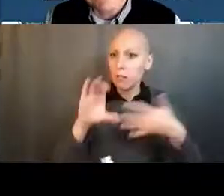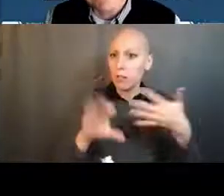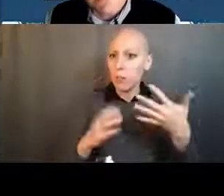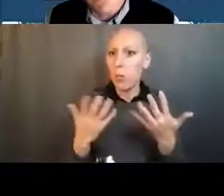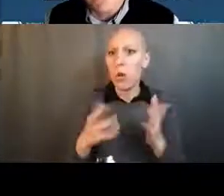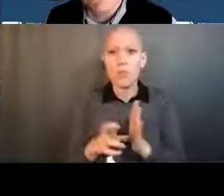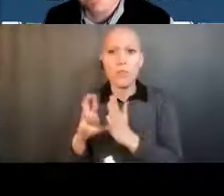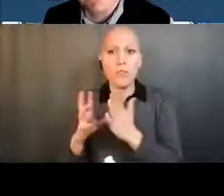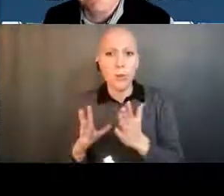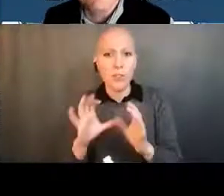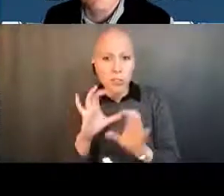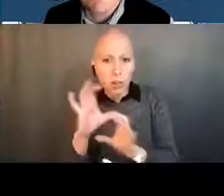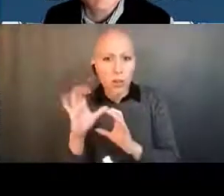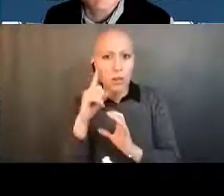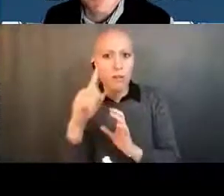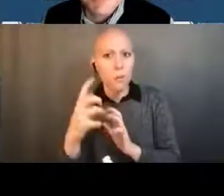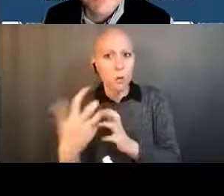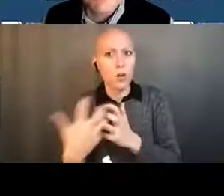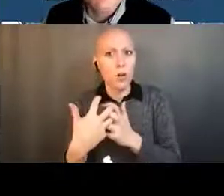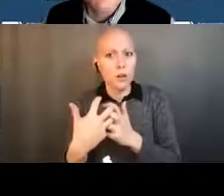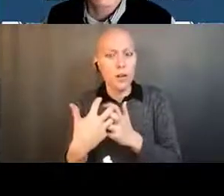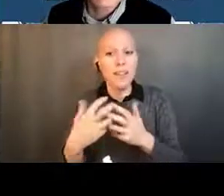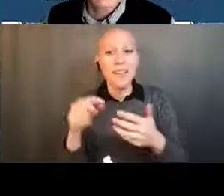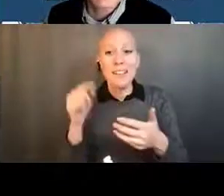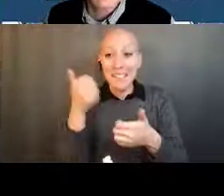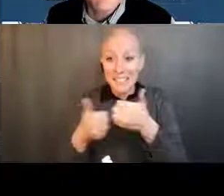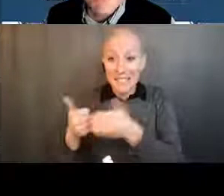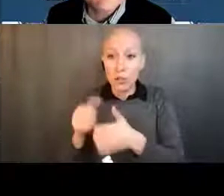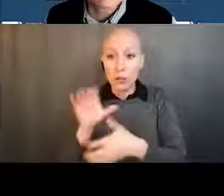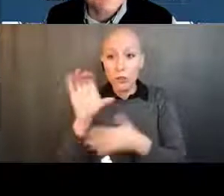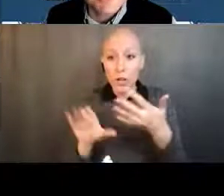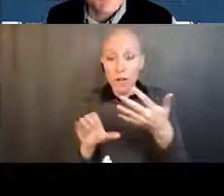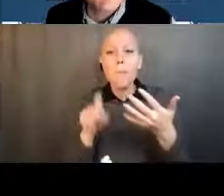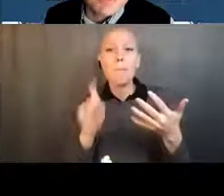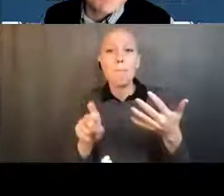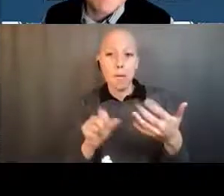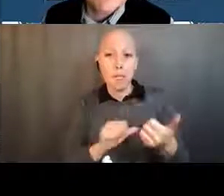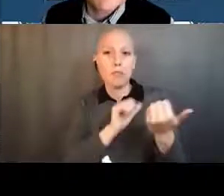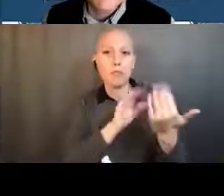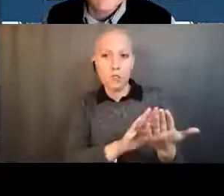each of those in your application to ensure the best chance of success.